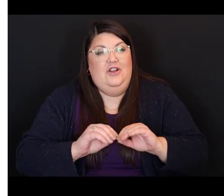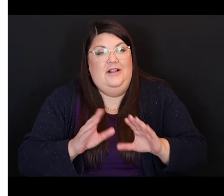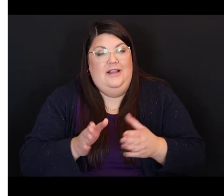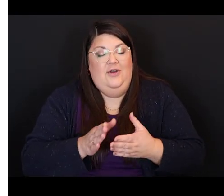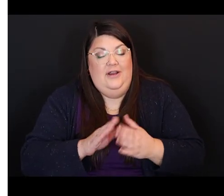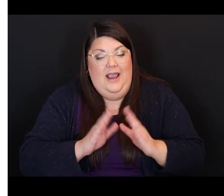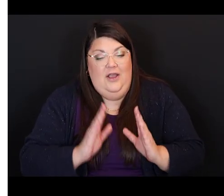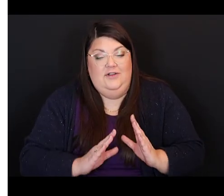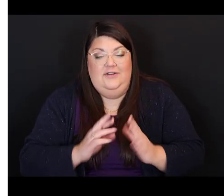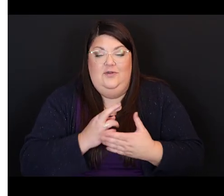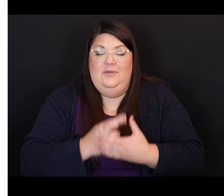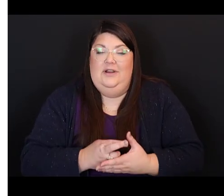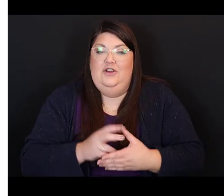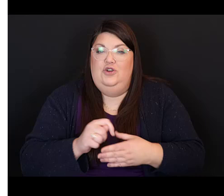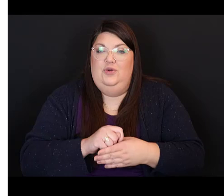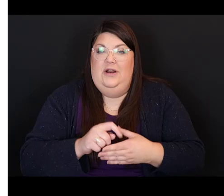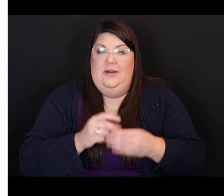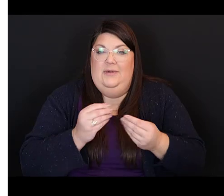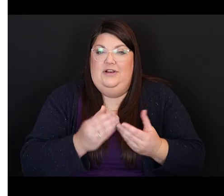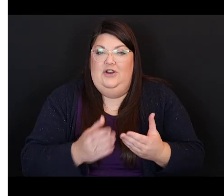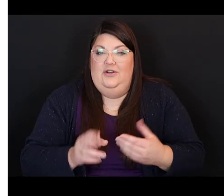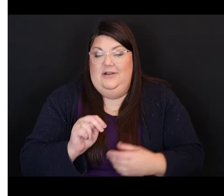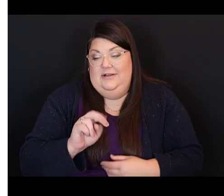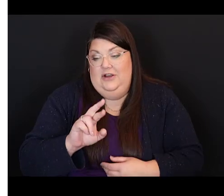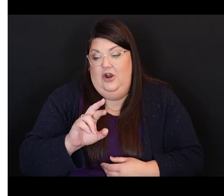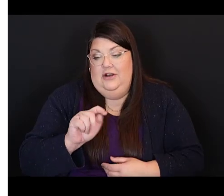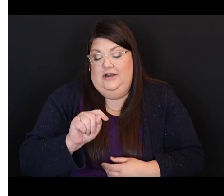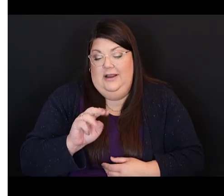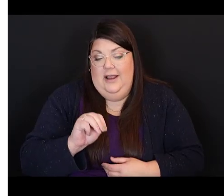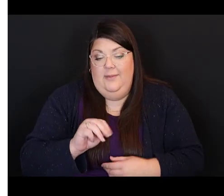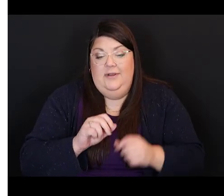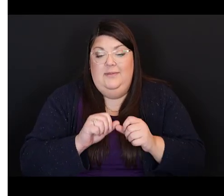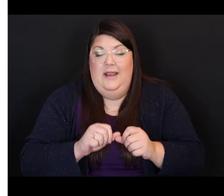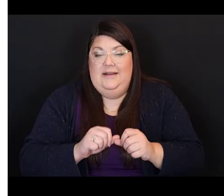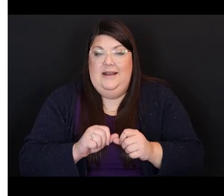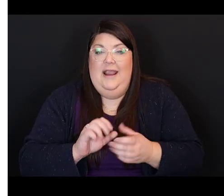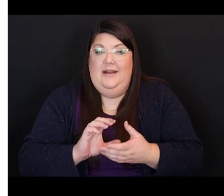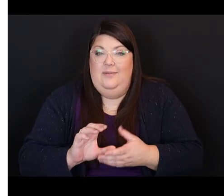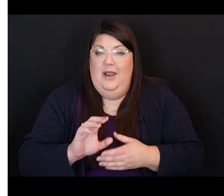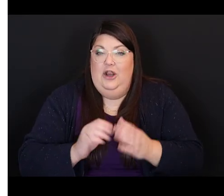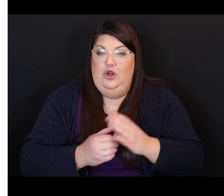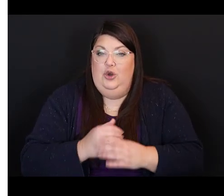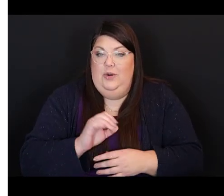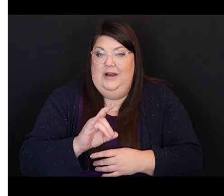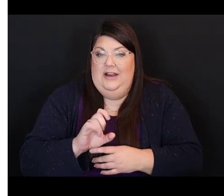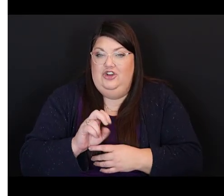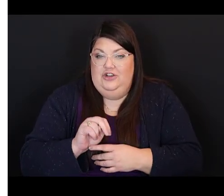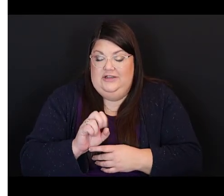of Rehabilitation Training Materials (NCRTM) is maintained by New Editions Consulting Inc.